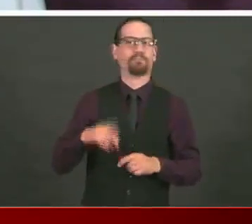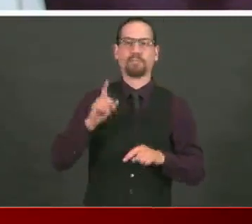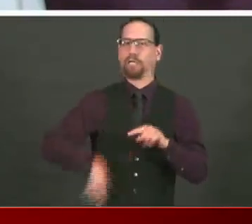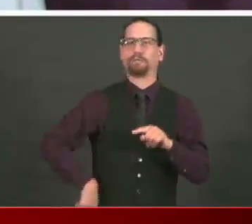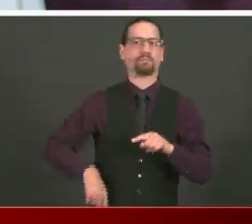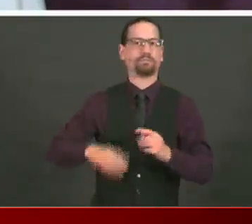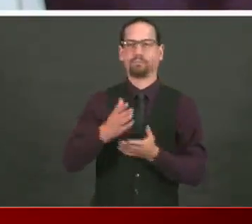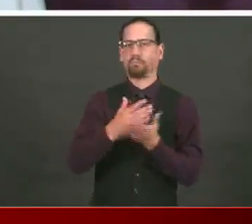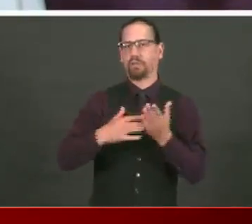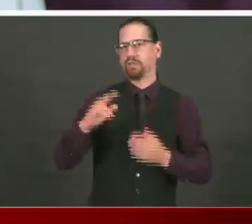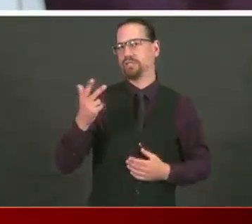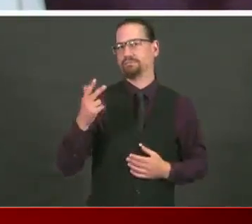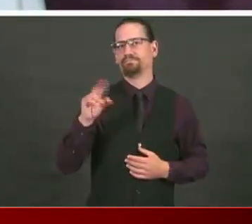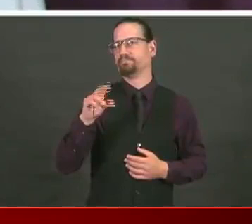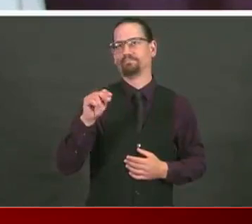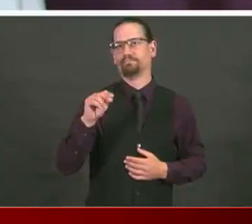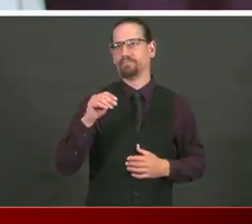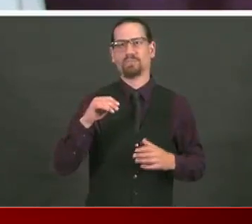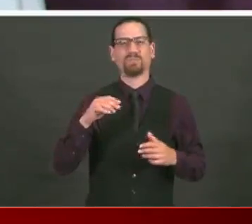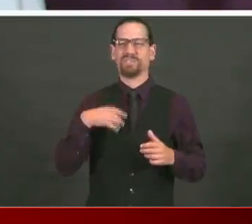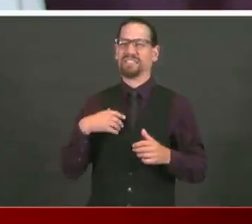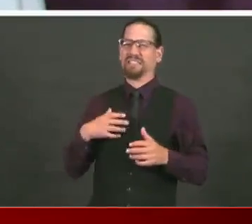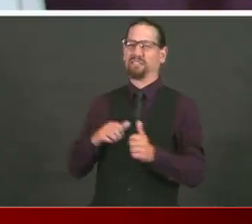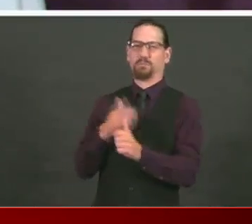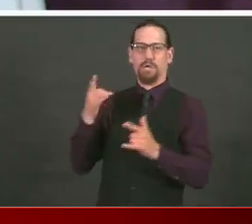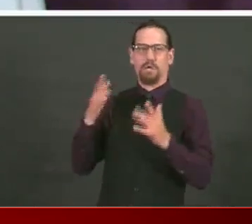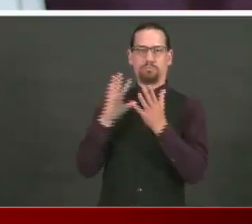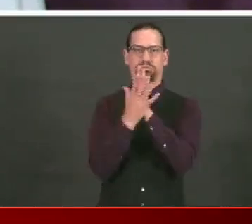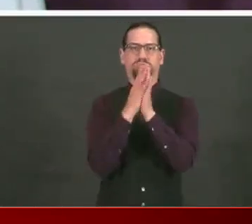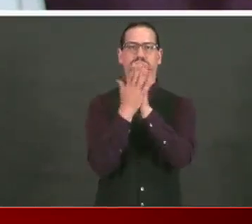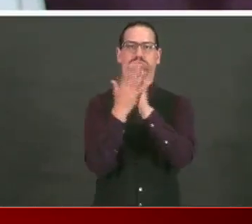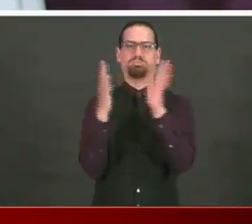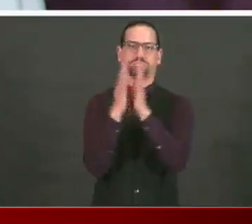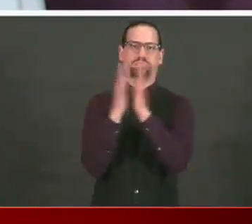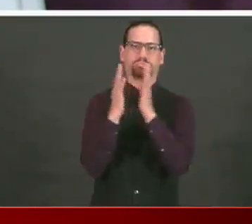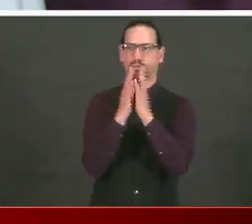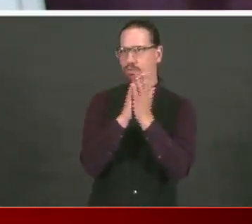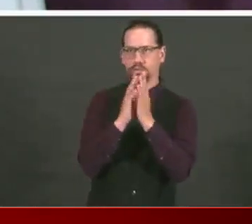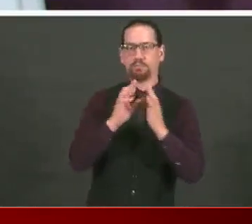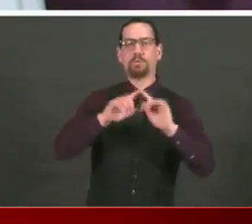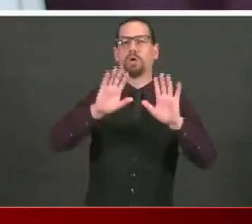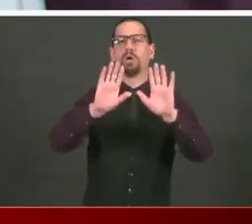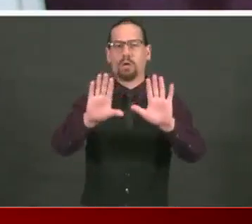FOOT BALL, SOCCER WHERE YOU ARE IN CLOSE CONTACT.